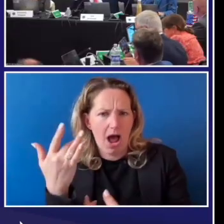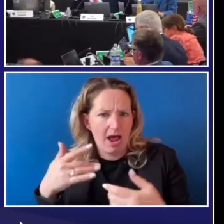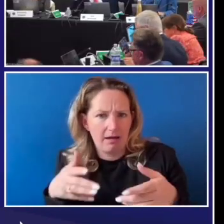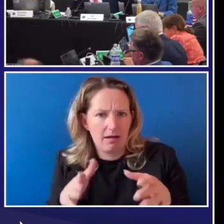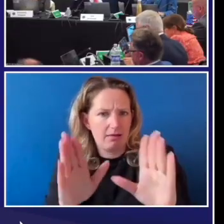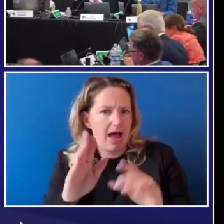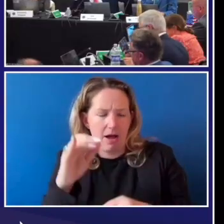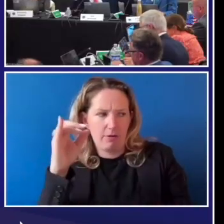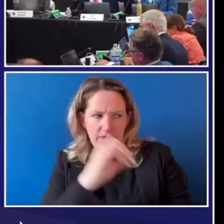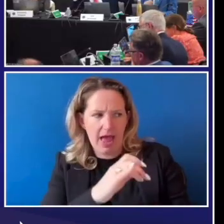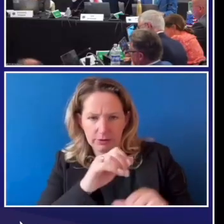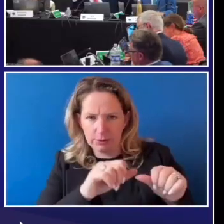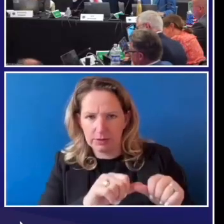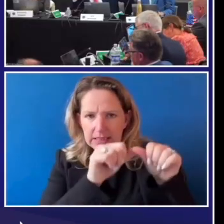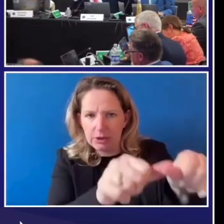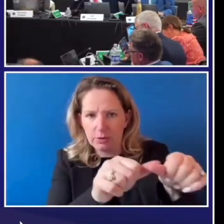And why isn't this a better approach?